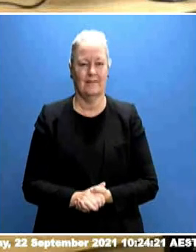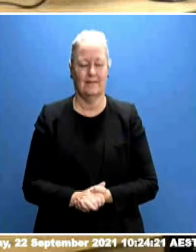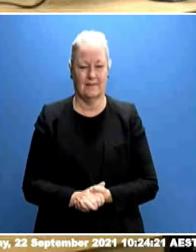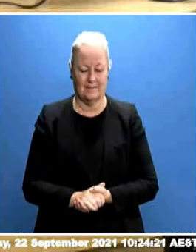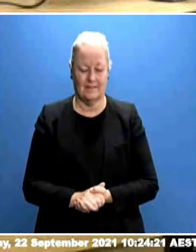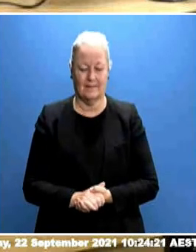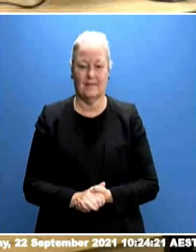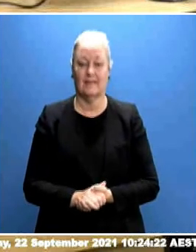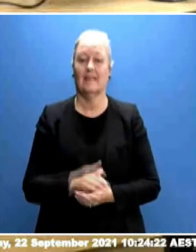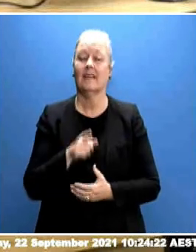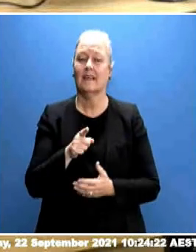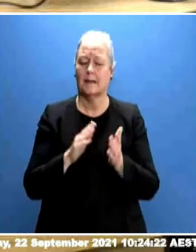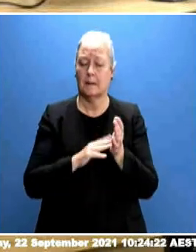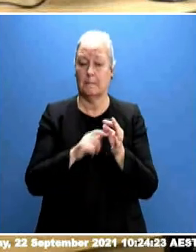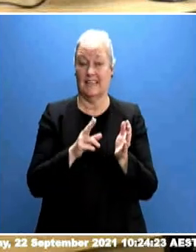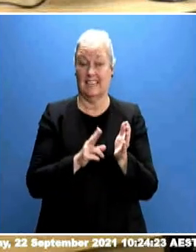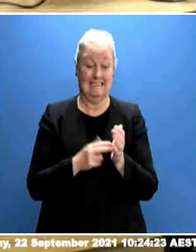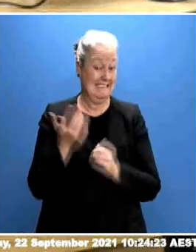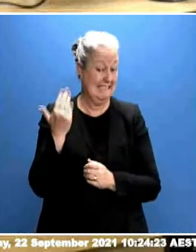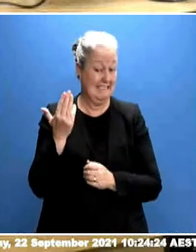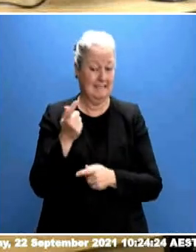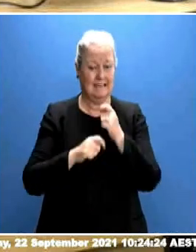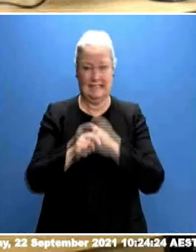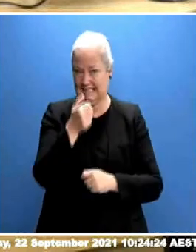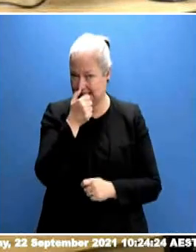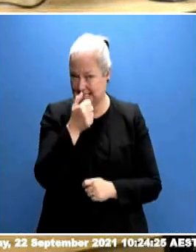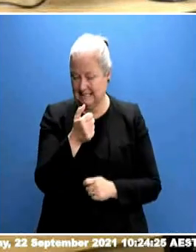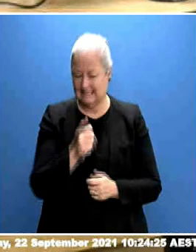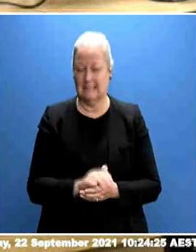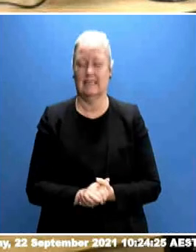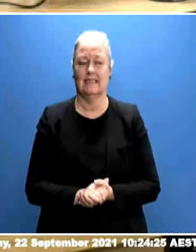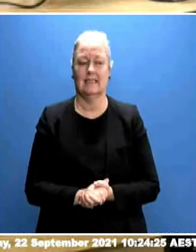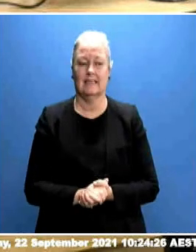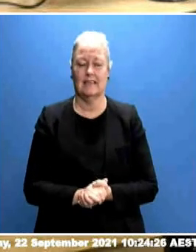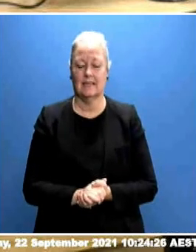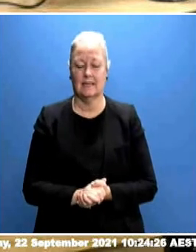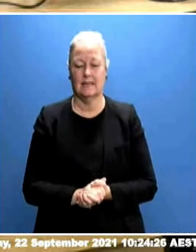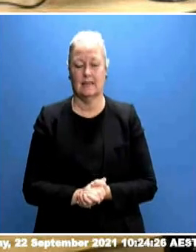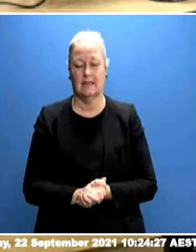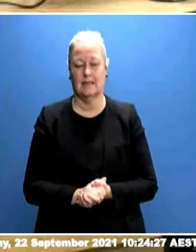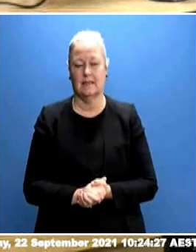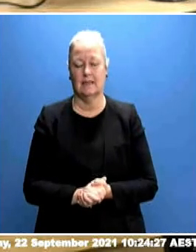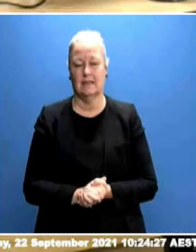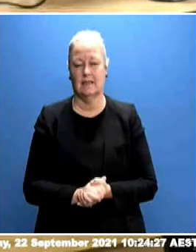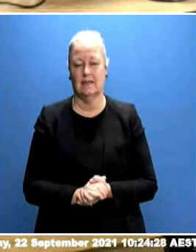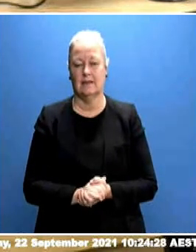Megan has just turned 6 and she's a funny outgoing little girl